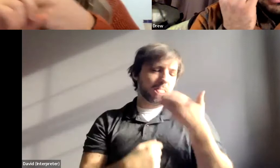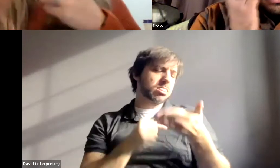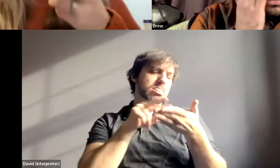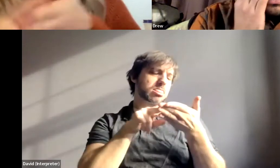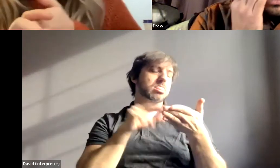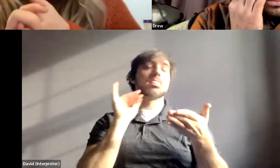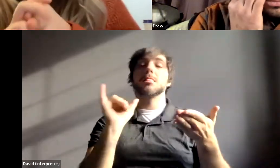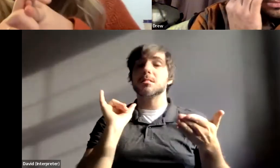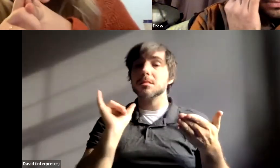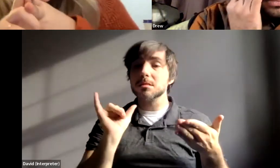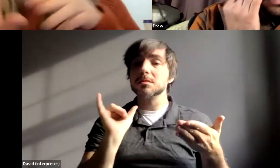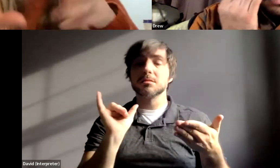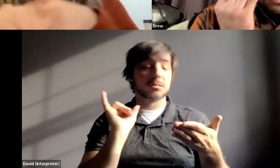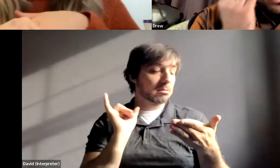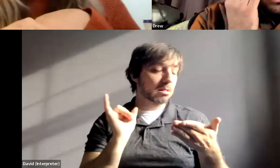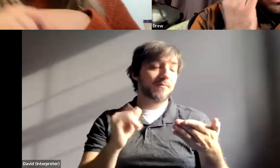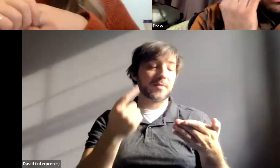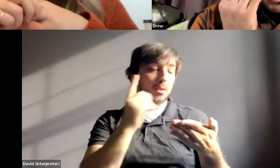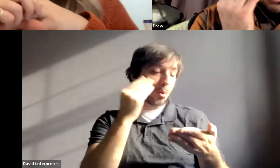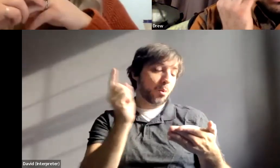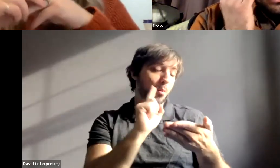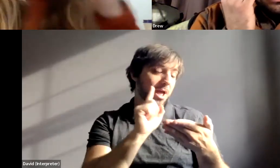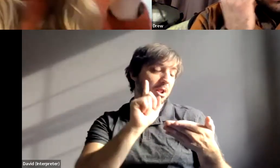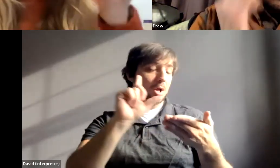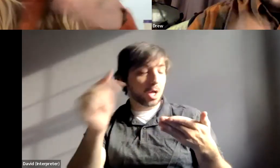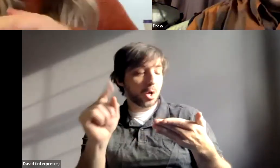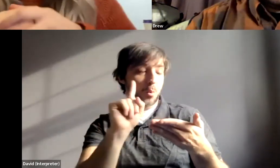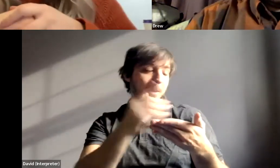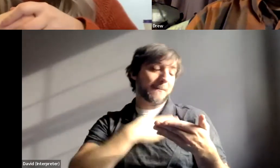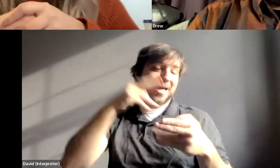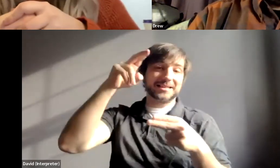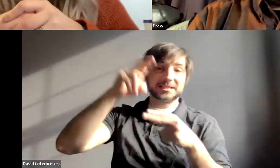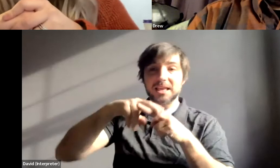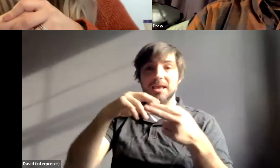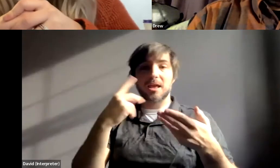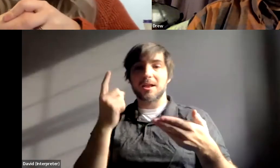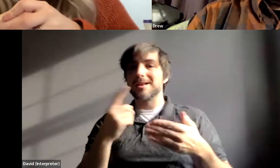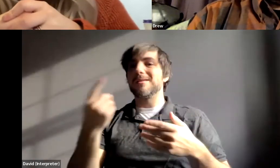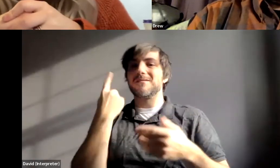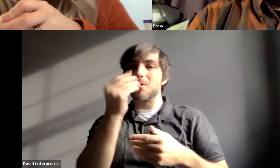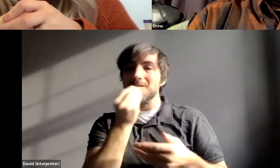, finding their seat, visiting concessions, so on and so forth. Really excited